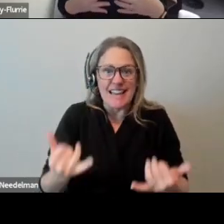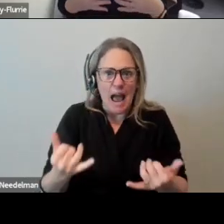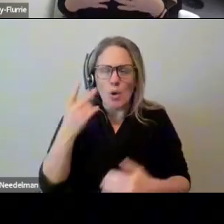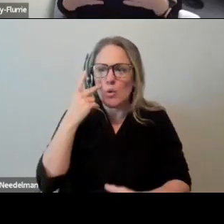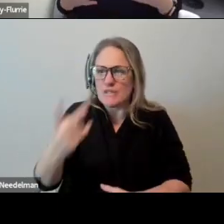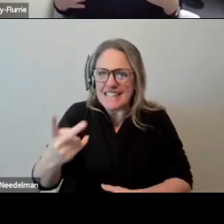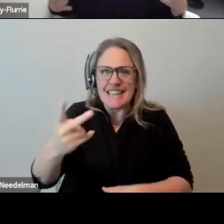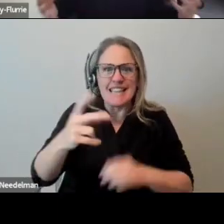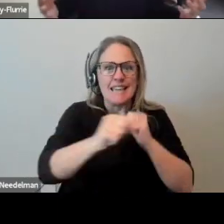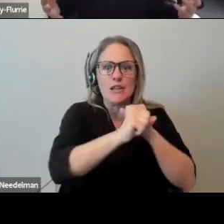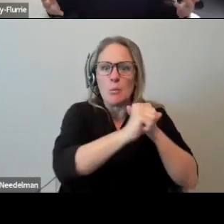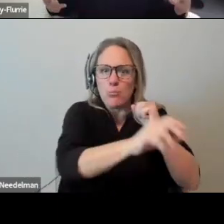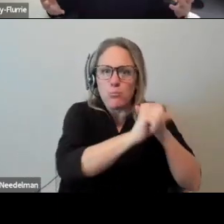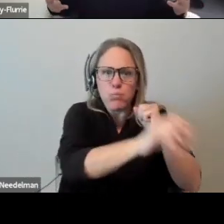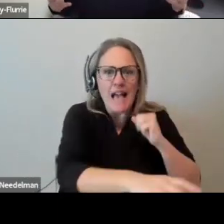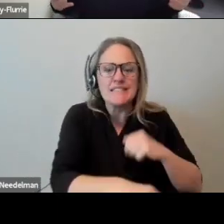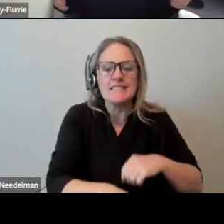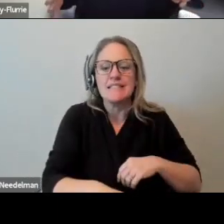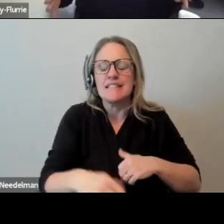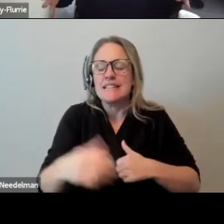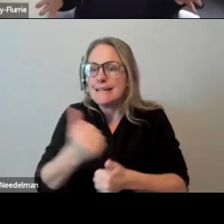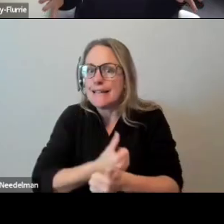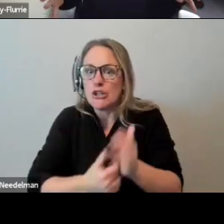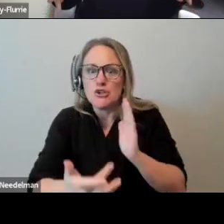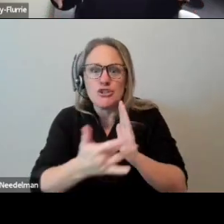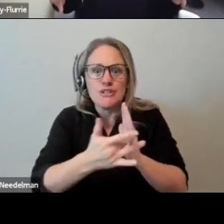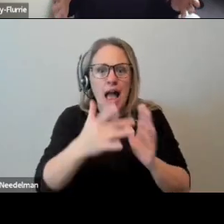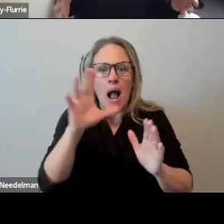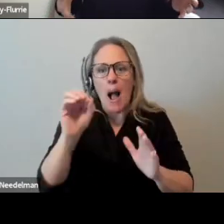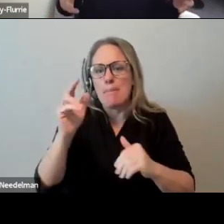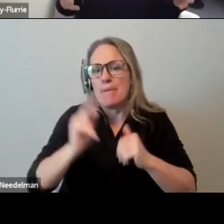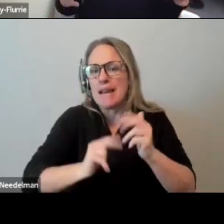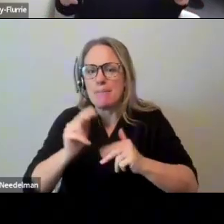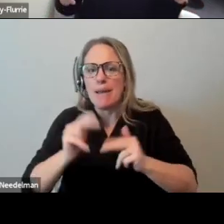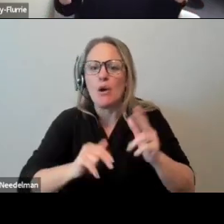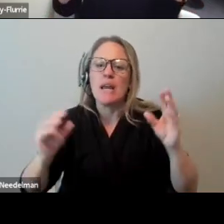as every tech company is building more concrete